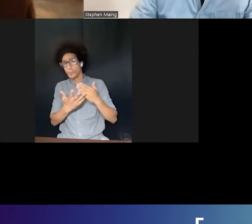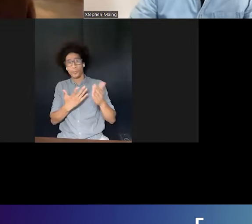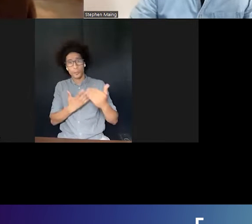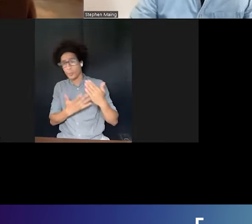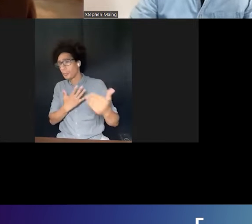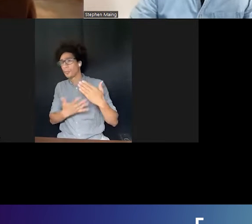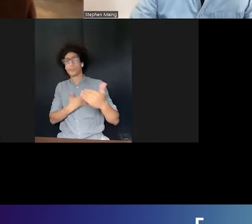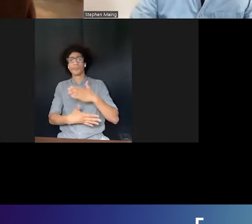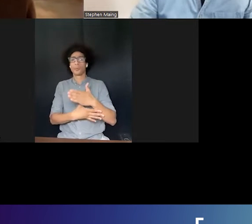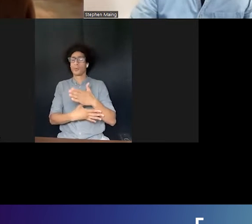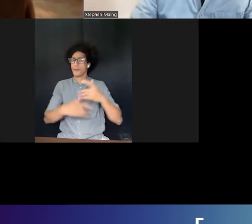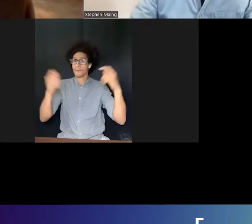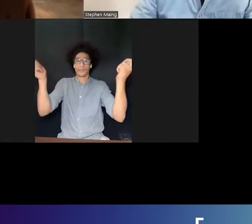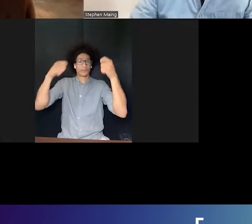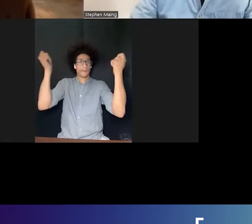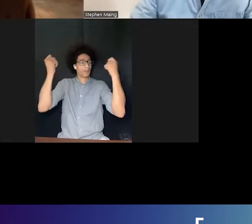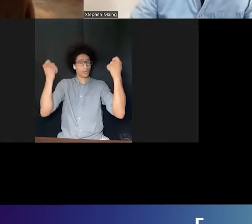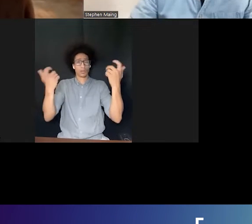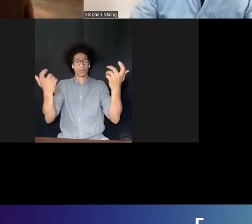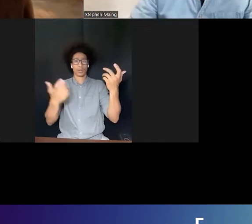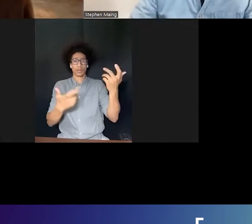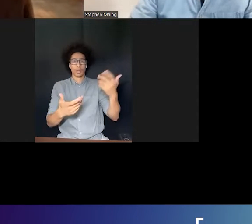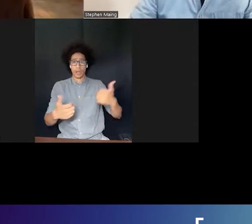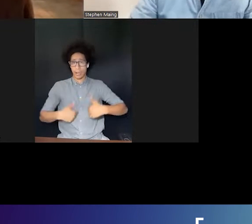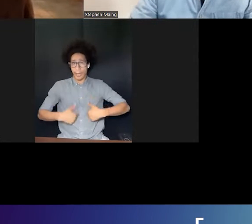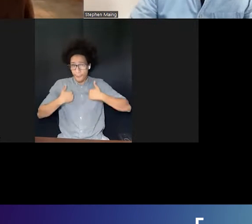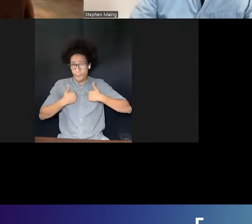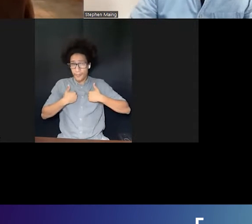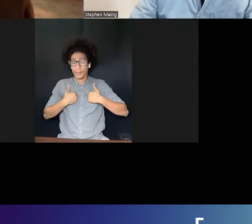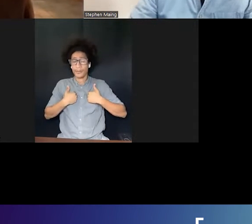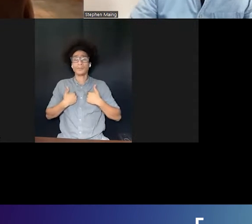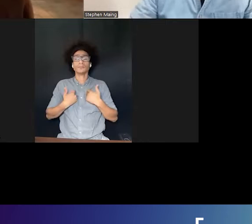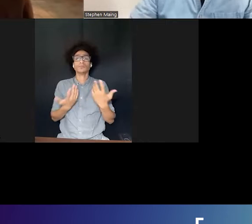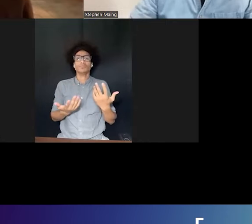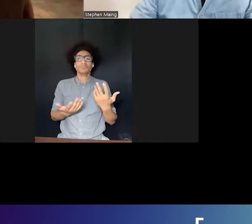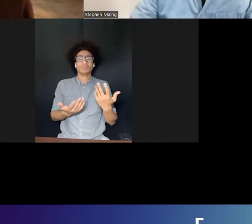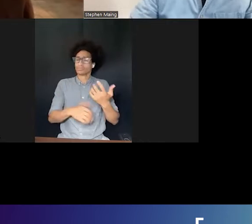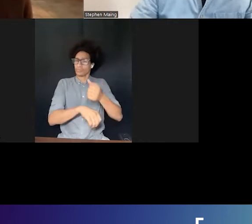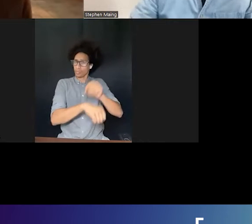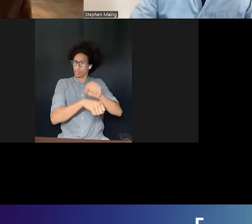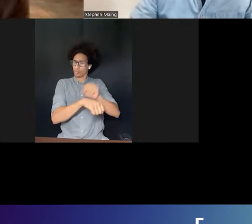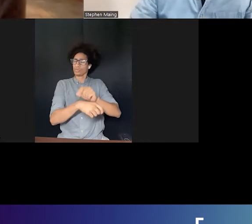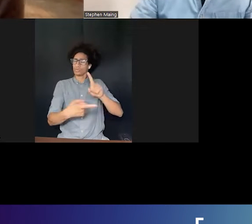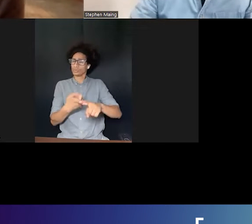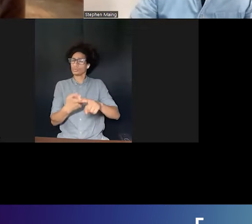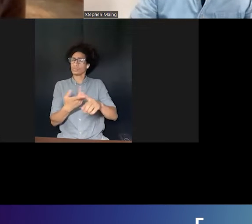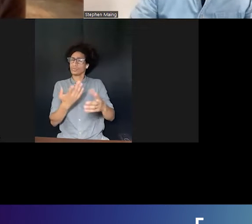festival screening in a festival life, you know, work to maybe do some work with an educational distributor,